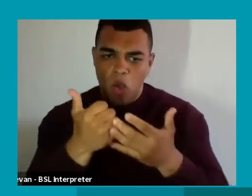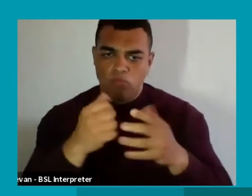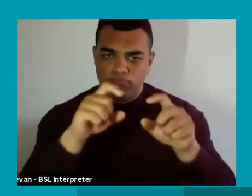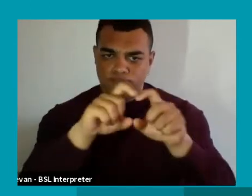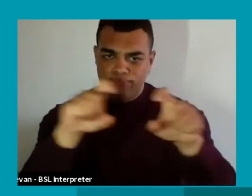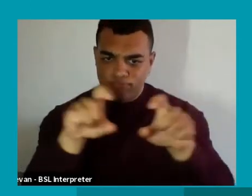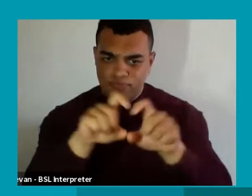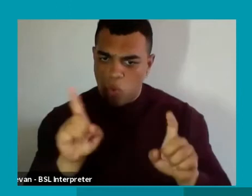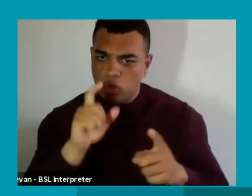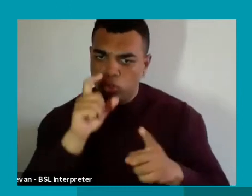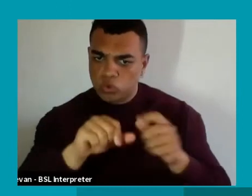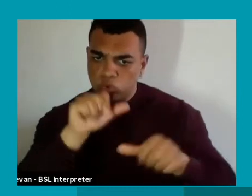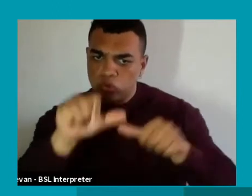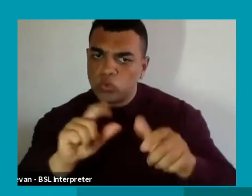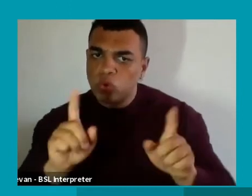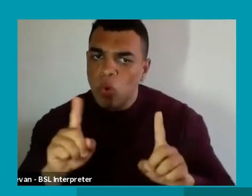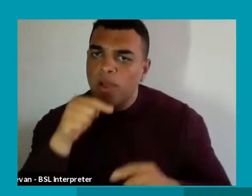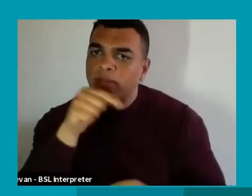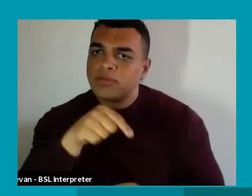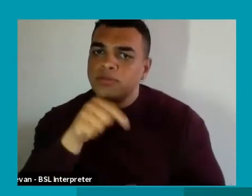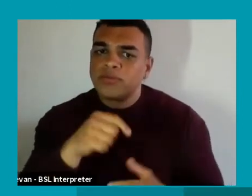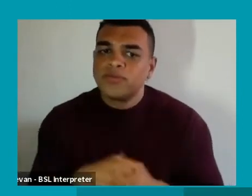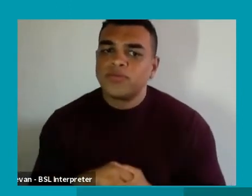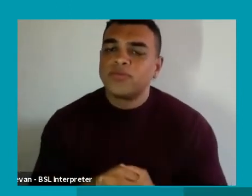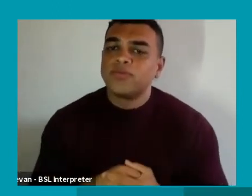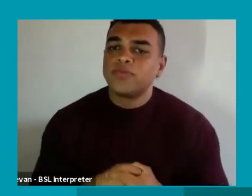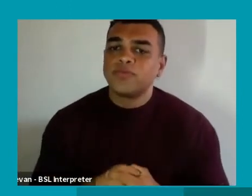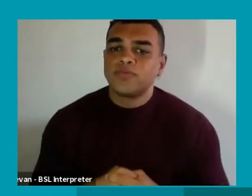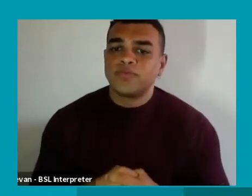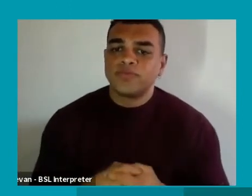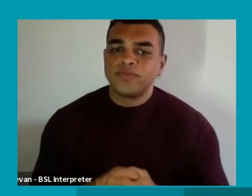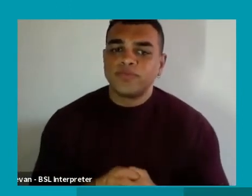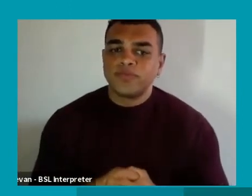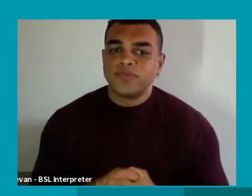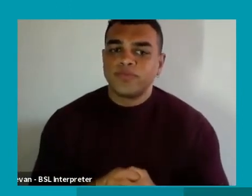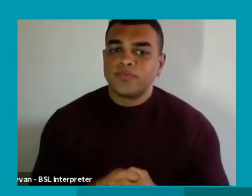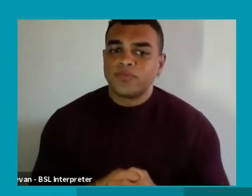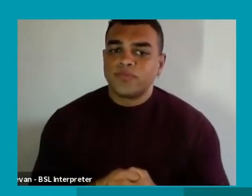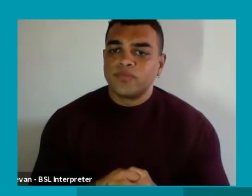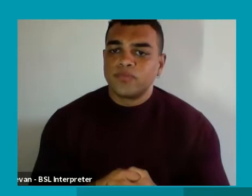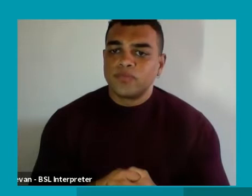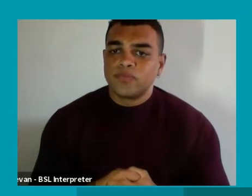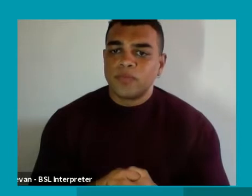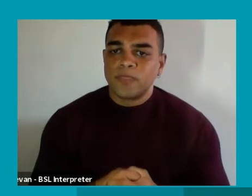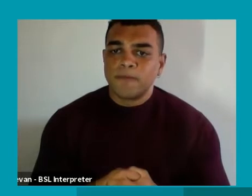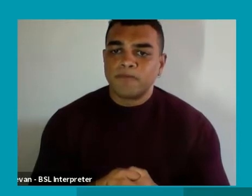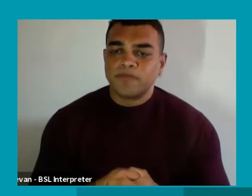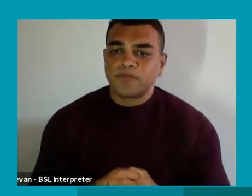but essentially this is the formula. So the first sentences you start off with some Active nouns that sort